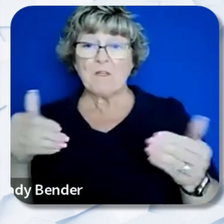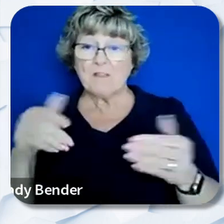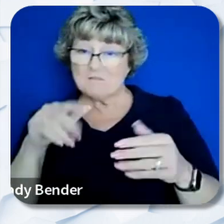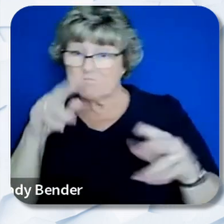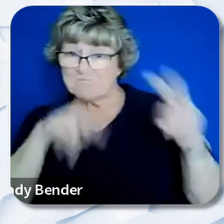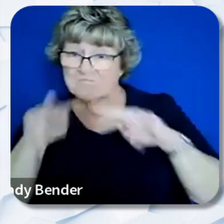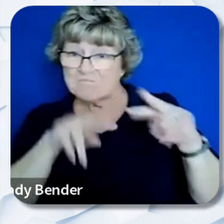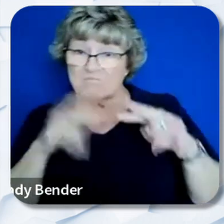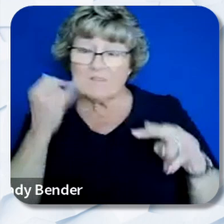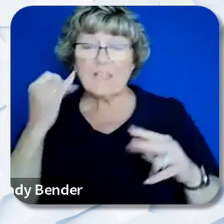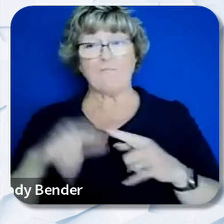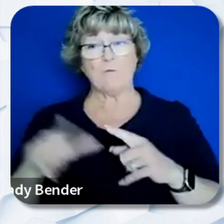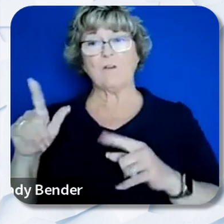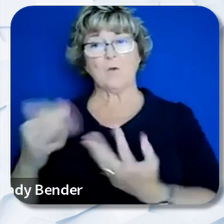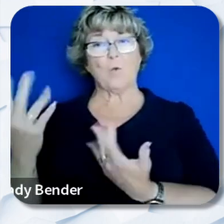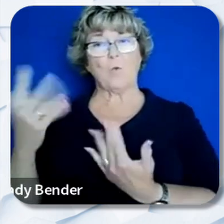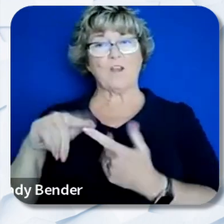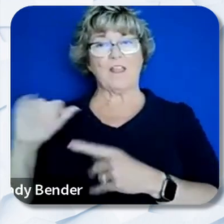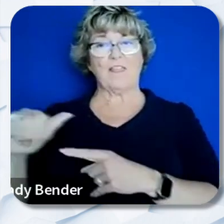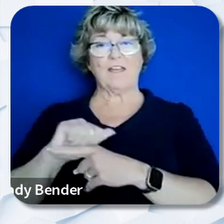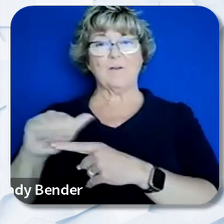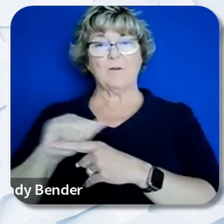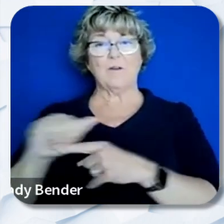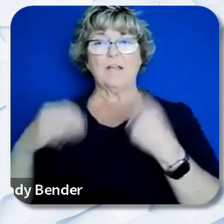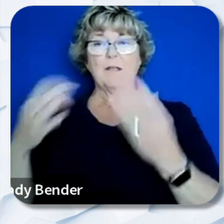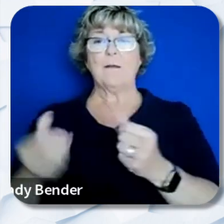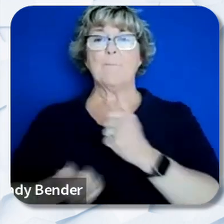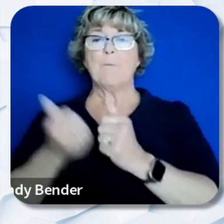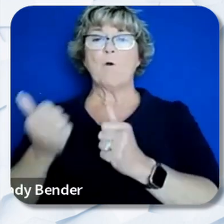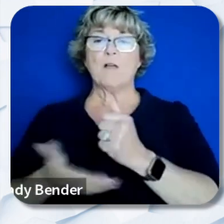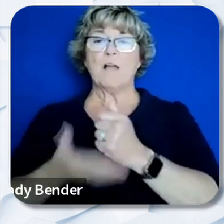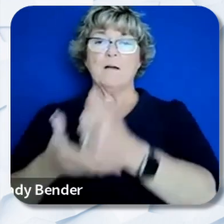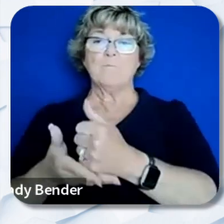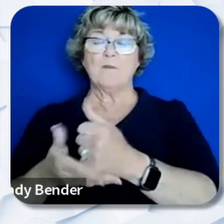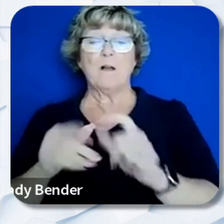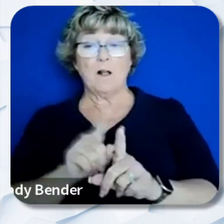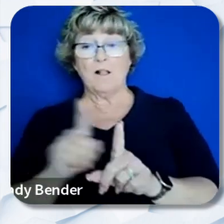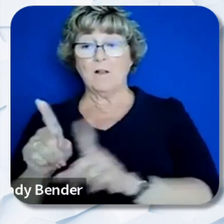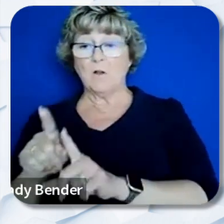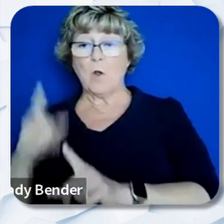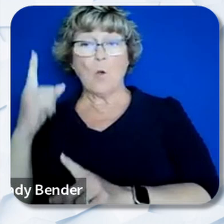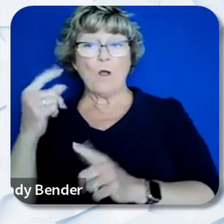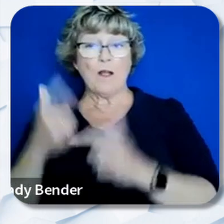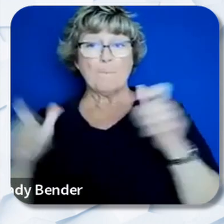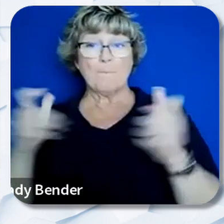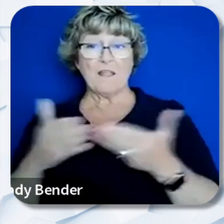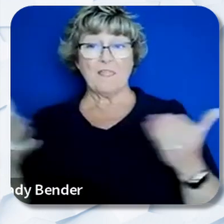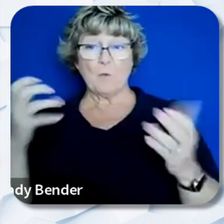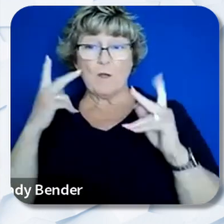if you really want to wait until that training, that's probably gonna be most helpful. I will also say, though, one of the biggest things we want folks to really be thinking about